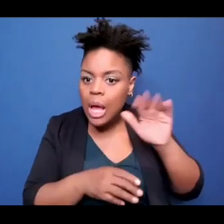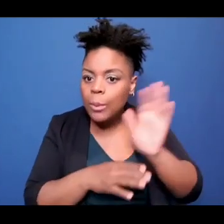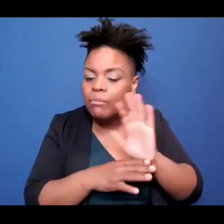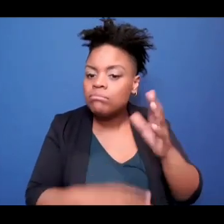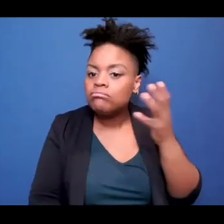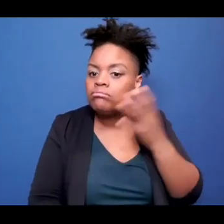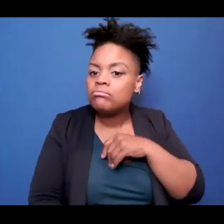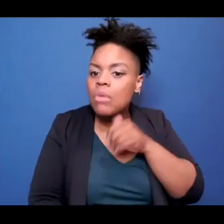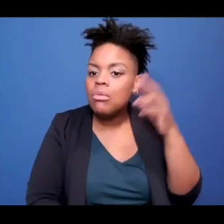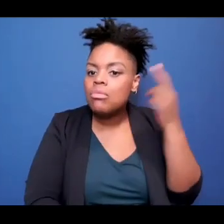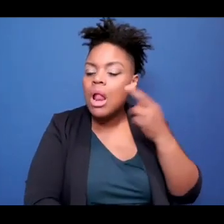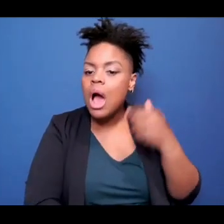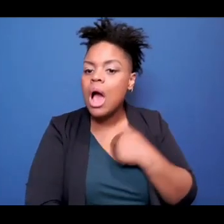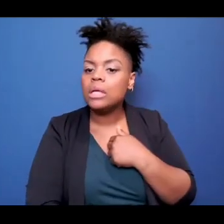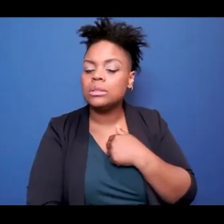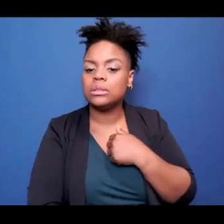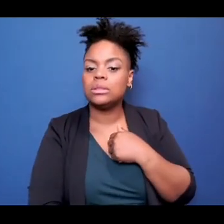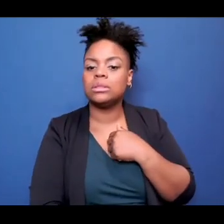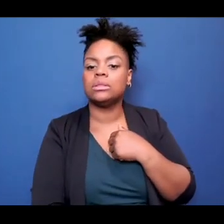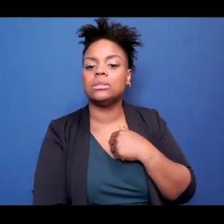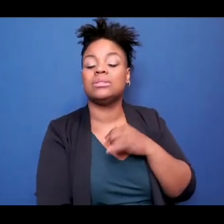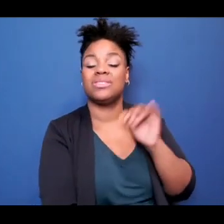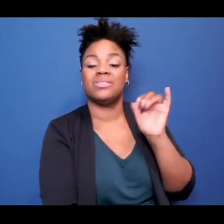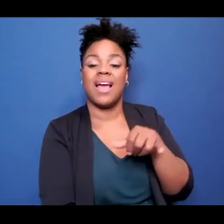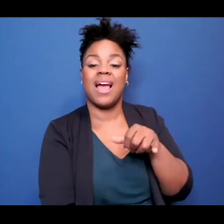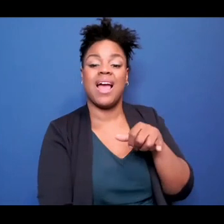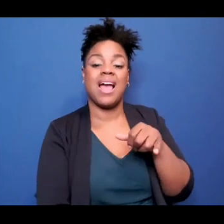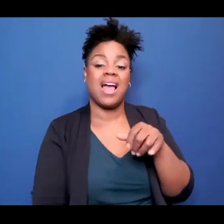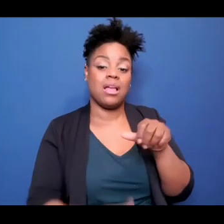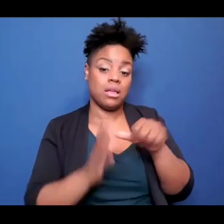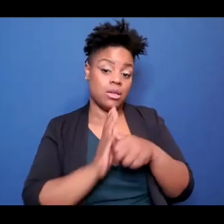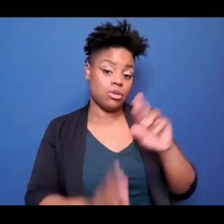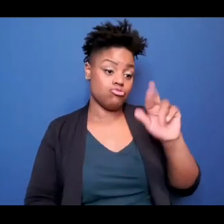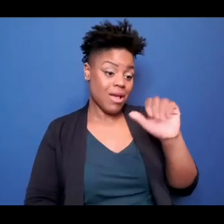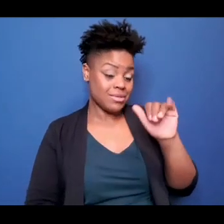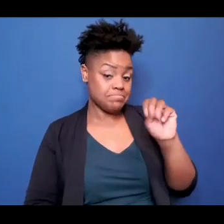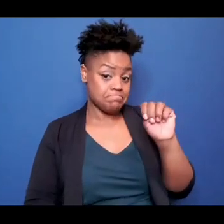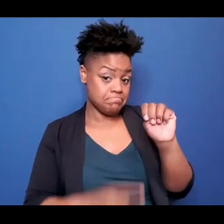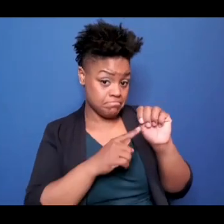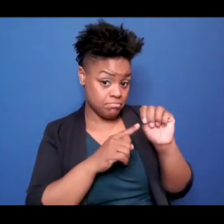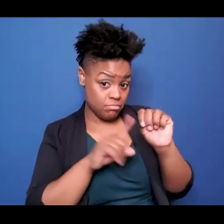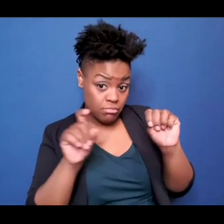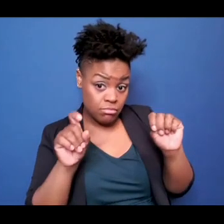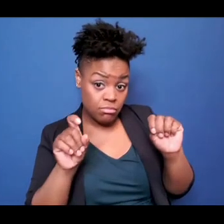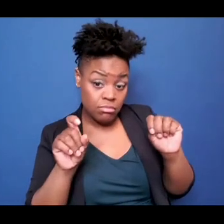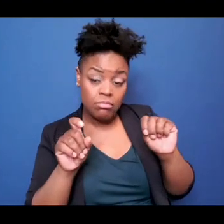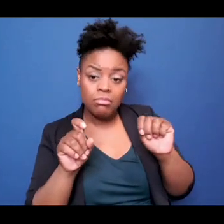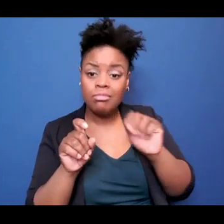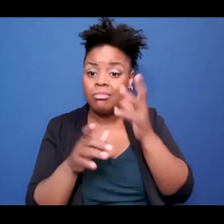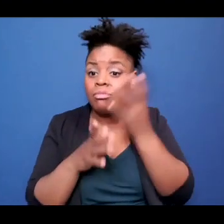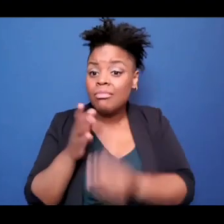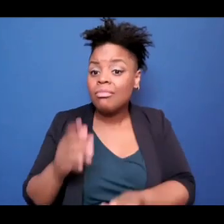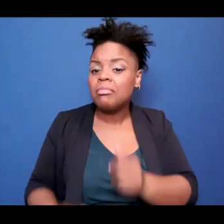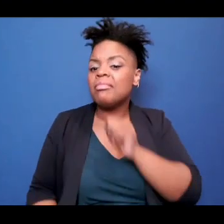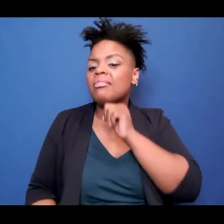AWARDS WEBSITE. RACISM OF THE COON CHICKEN I KNOW OBVIOUSLY HASN'T GONE